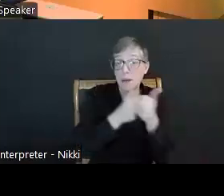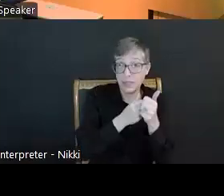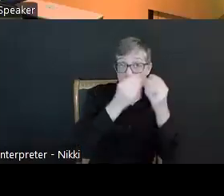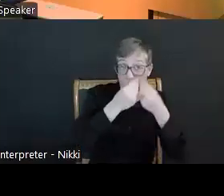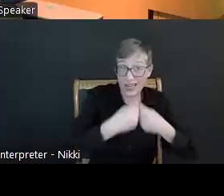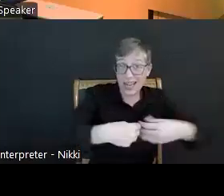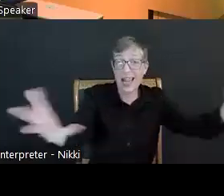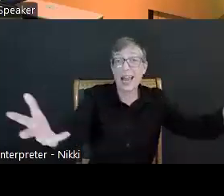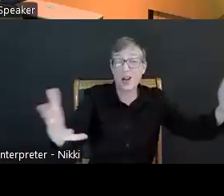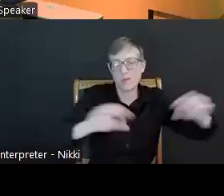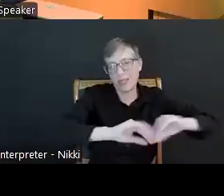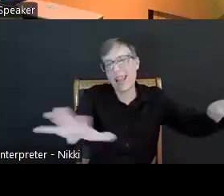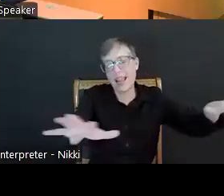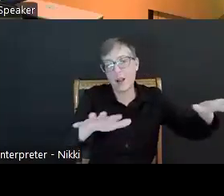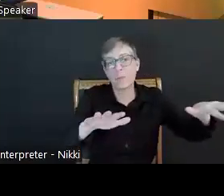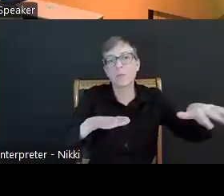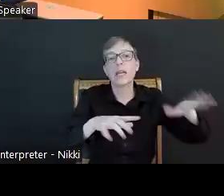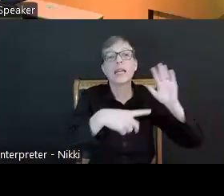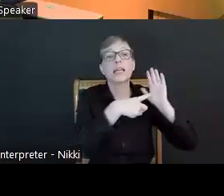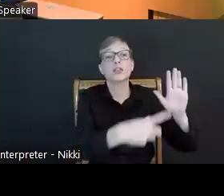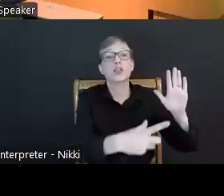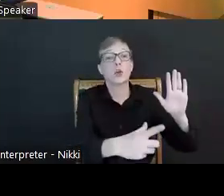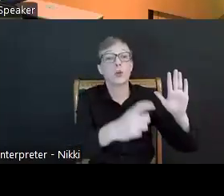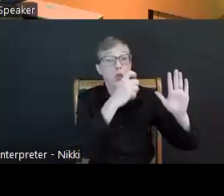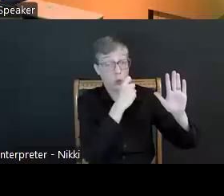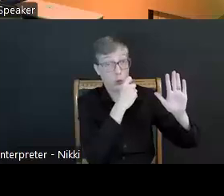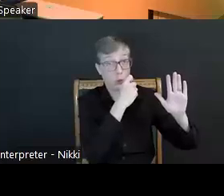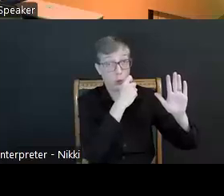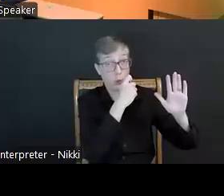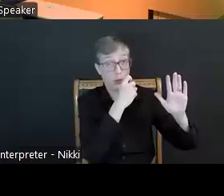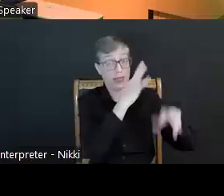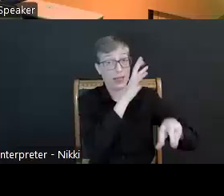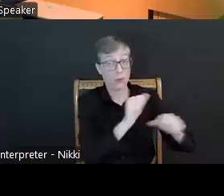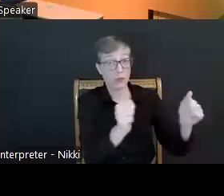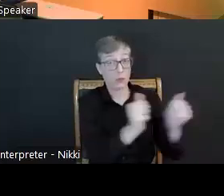urmc Department of Psychiatry it said like heal collaborative and a patient's um abuser saw it in